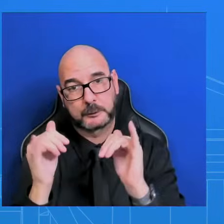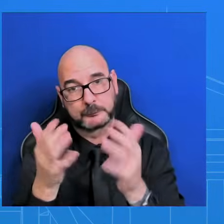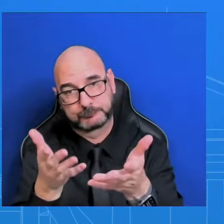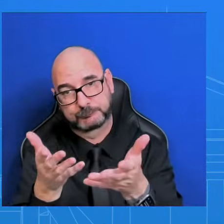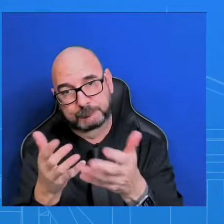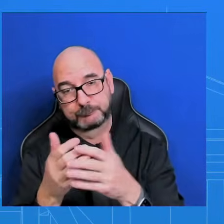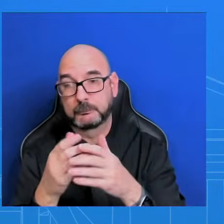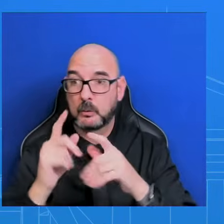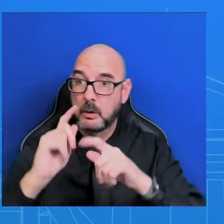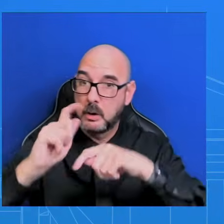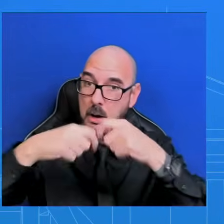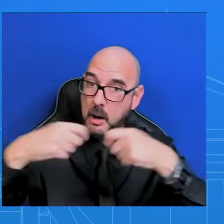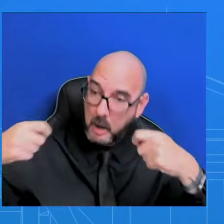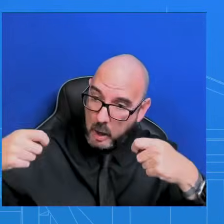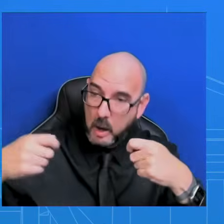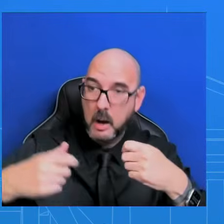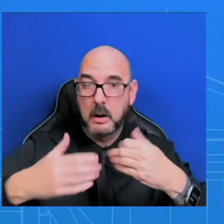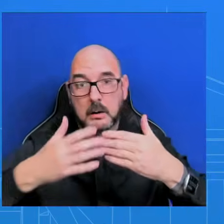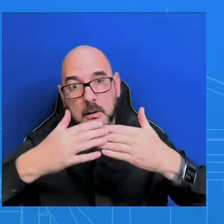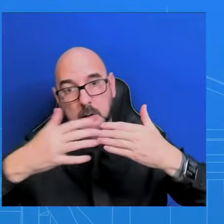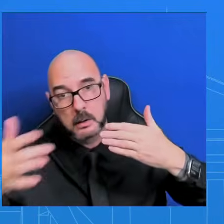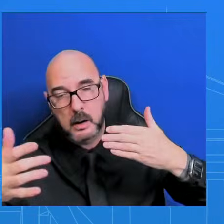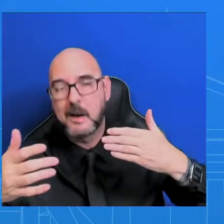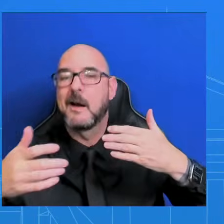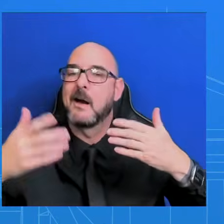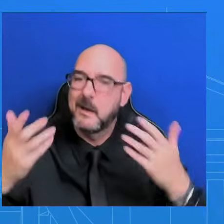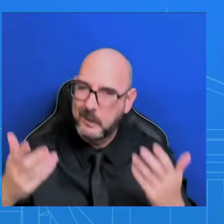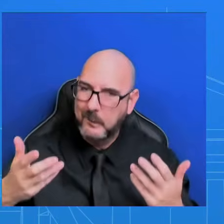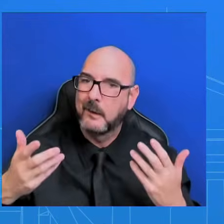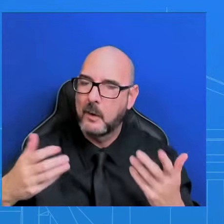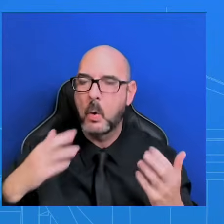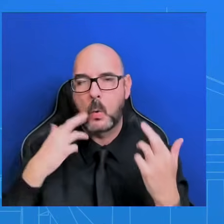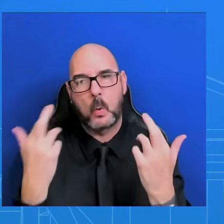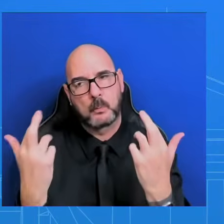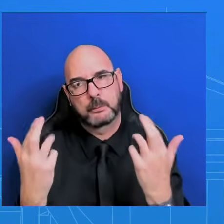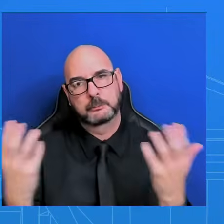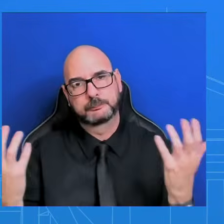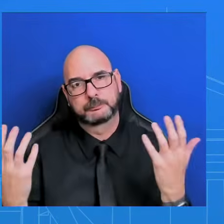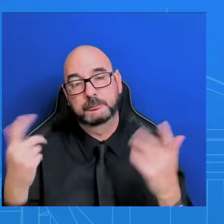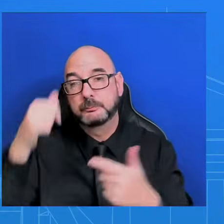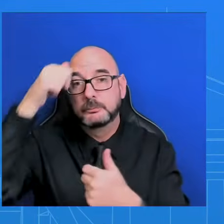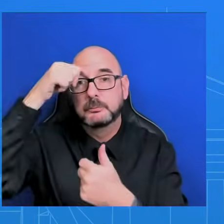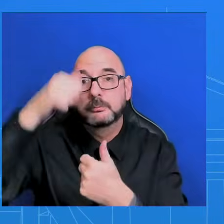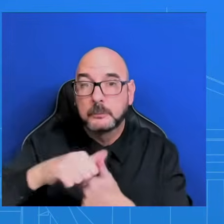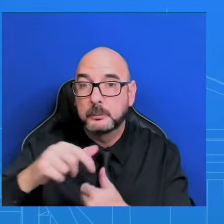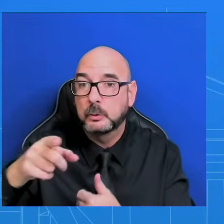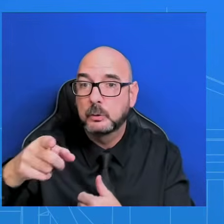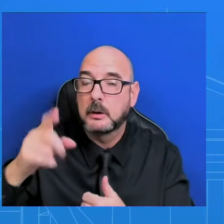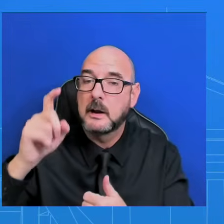you can't do that without also talking about the aspirations of the Palestinian people and what that needs to look like for them.